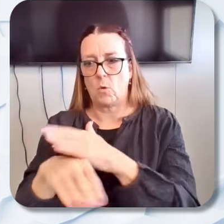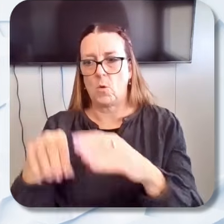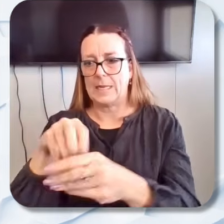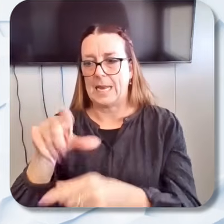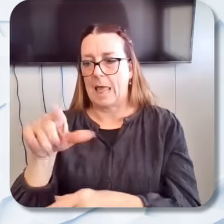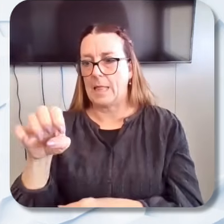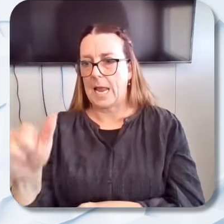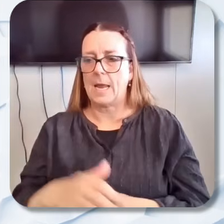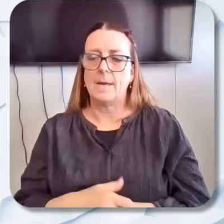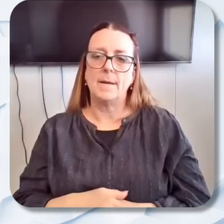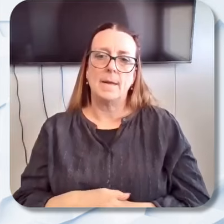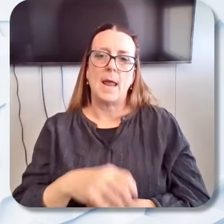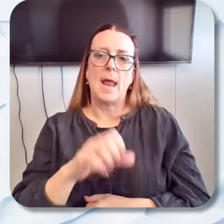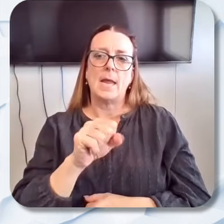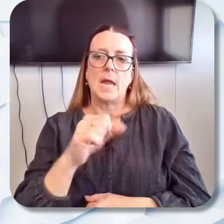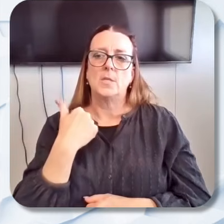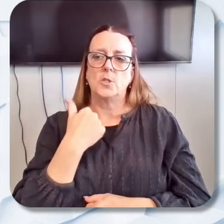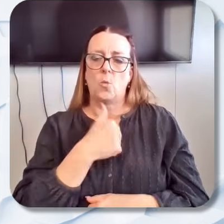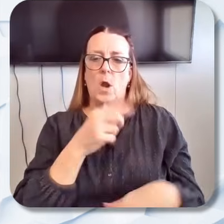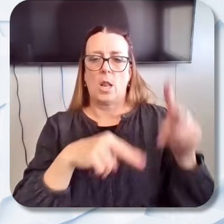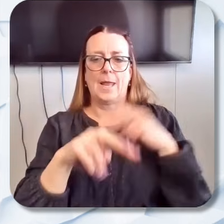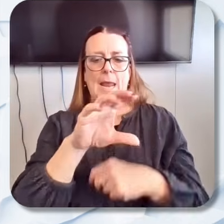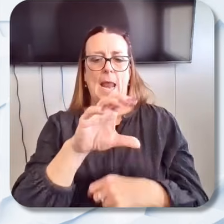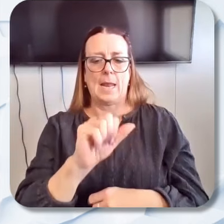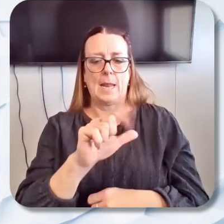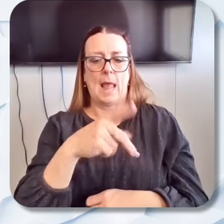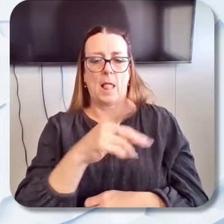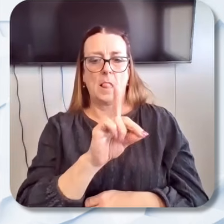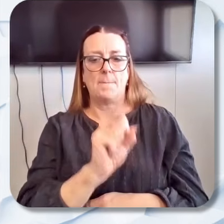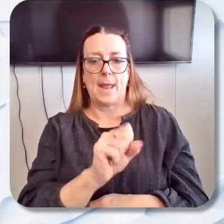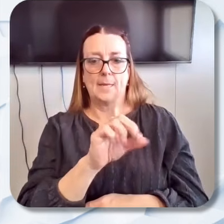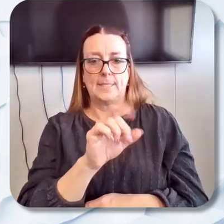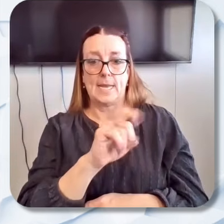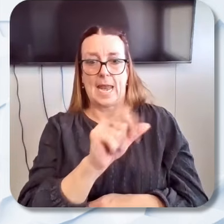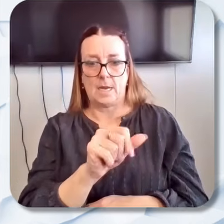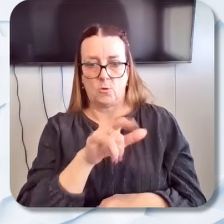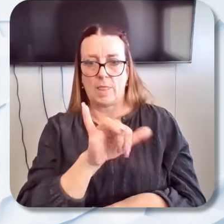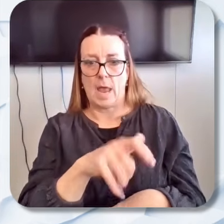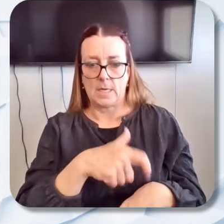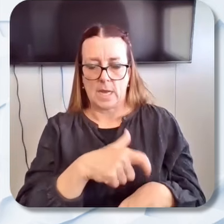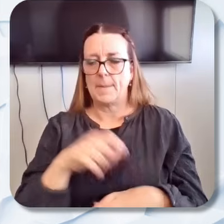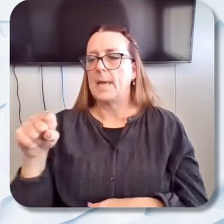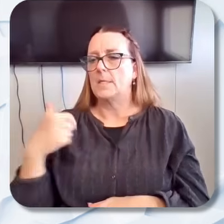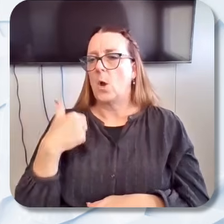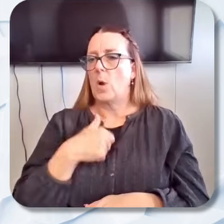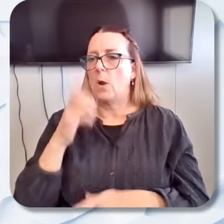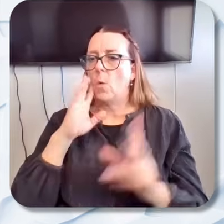Specifically, we are looking at the CALPADs data that are enrolled at that point in time. Yeah. So we're going to be pulling the CALPADs data.